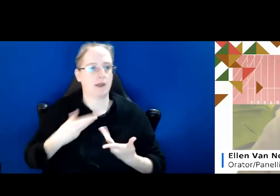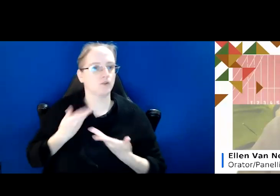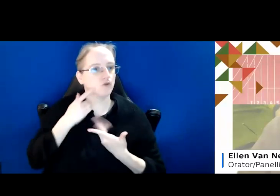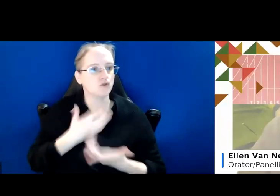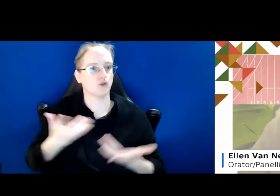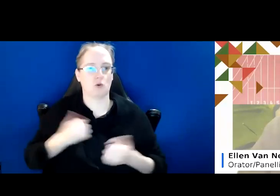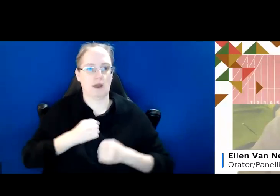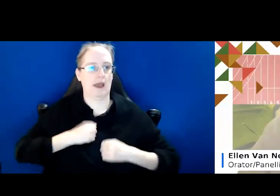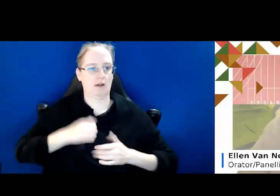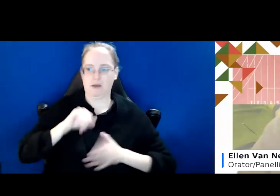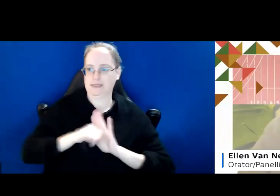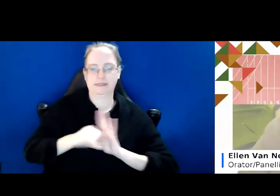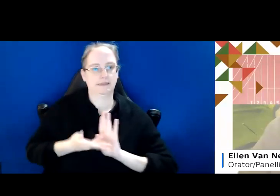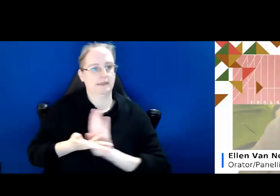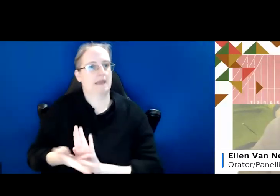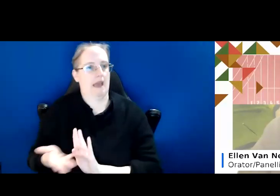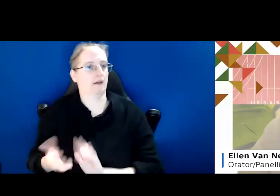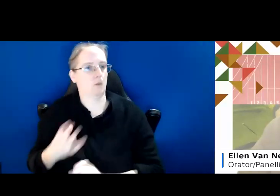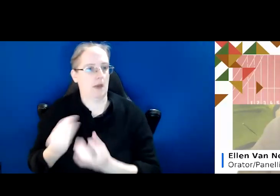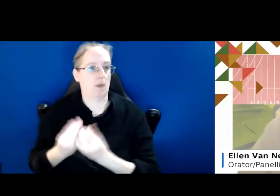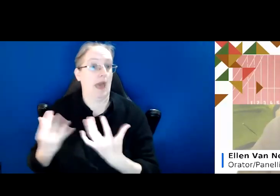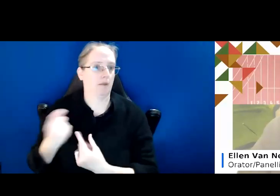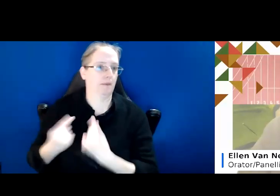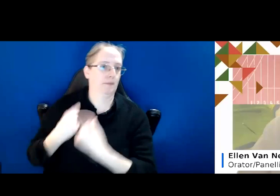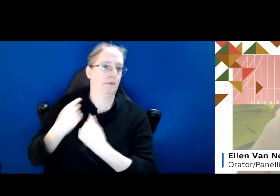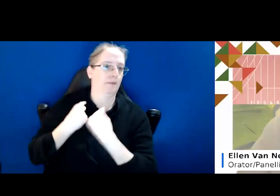please protect us in all the places we choose to play